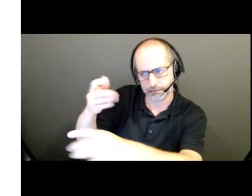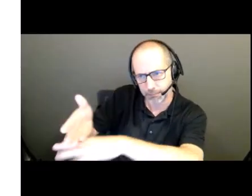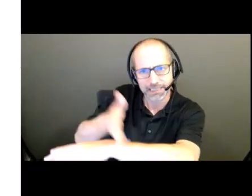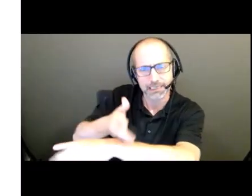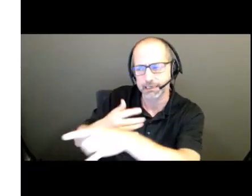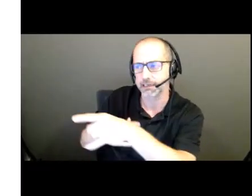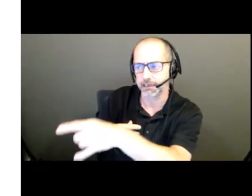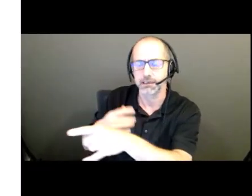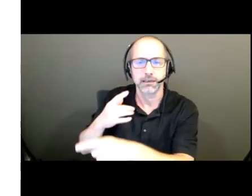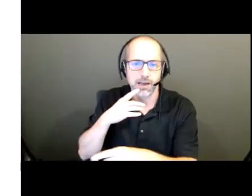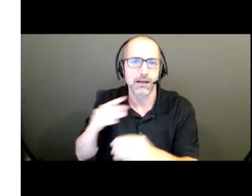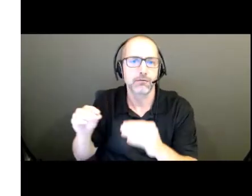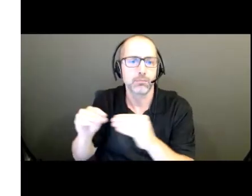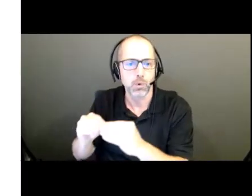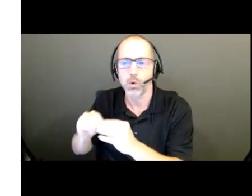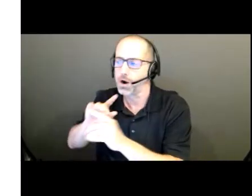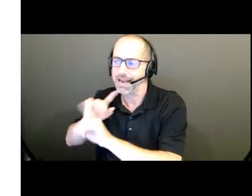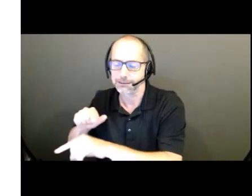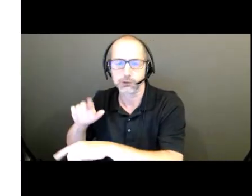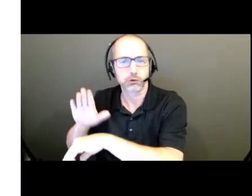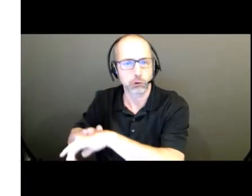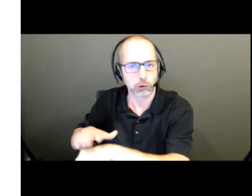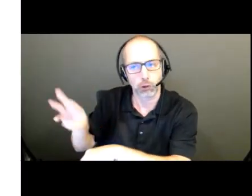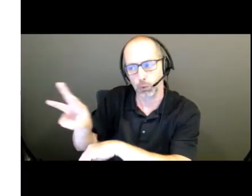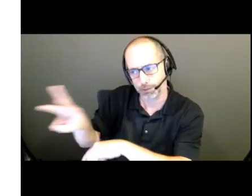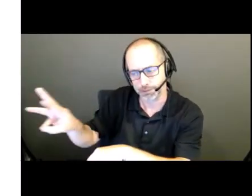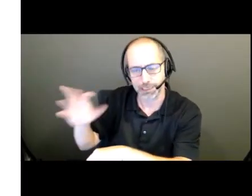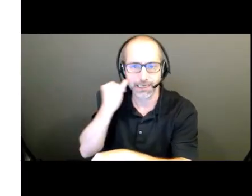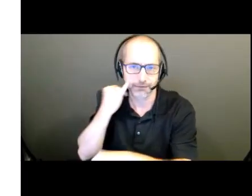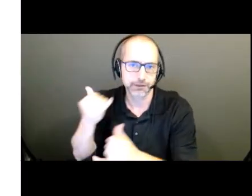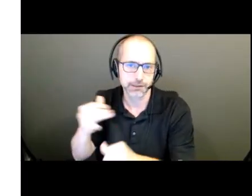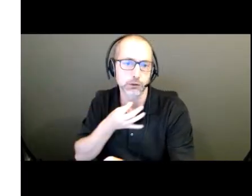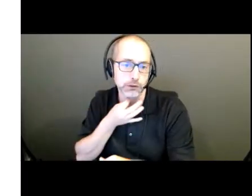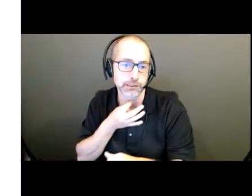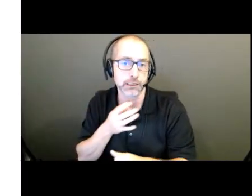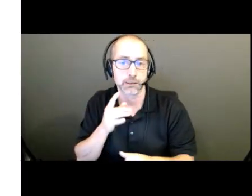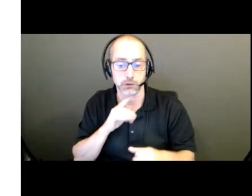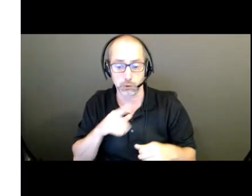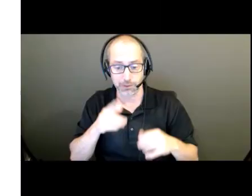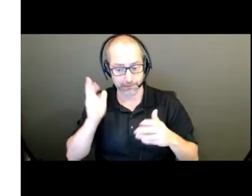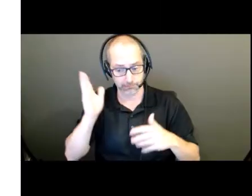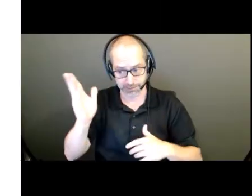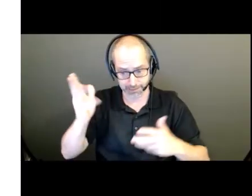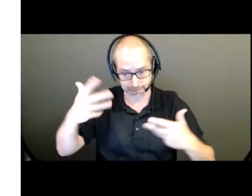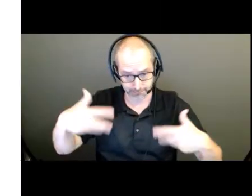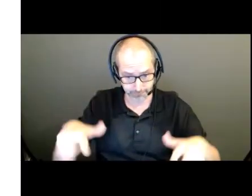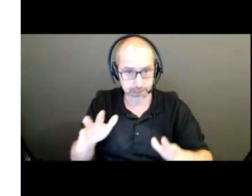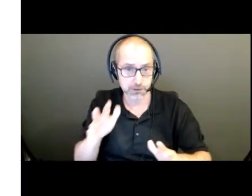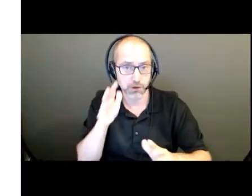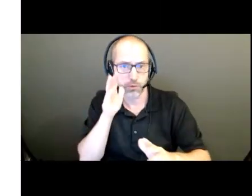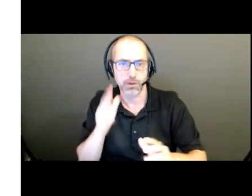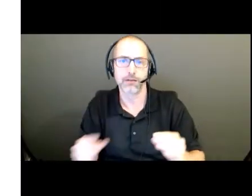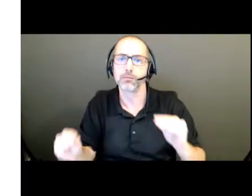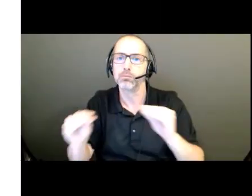page on our website. We will be sharing more resources at the end of this presentation to help you navigate things as well.